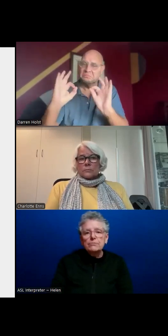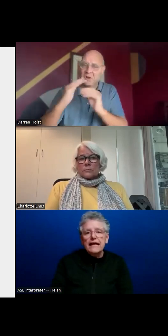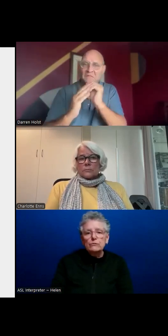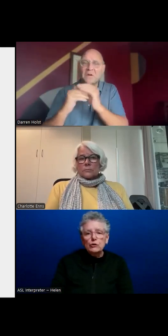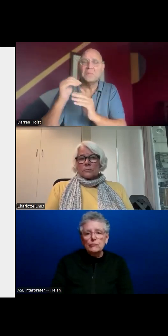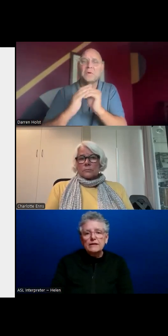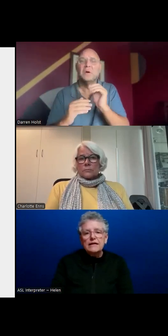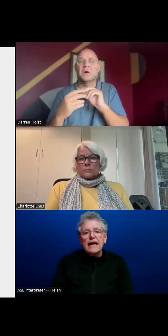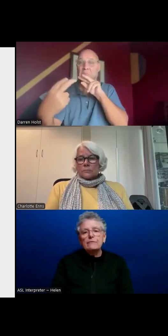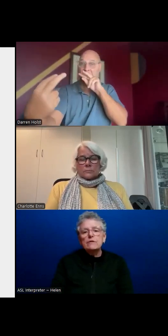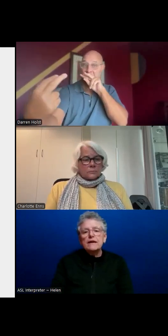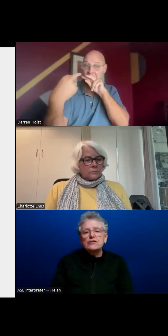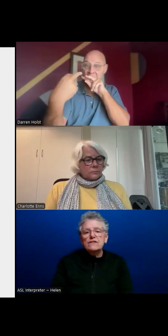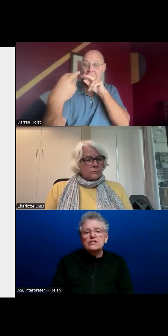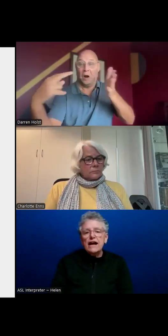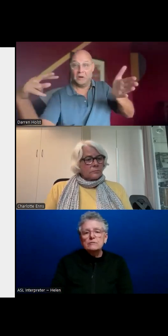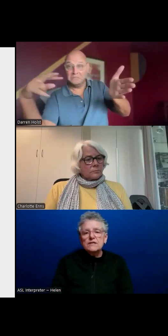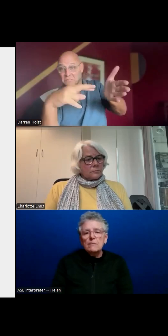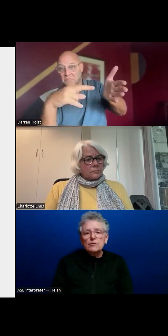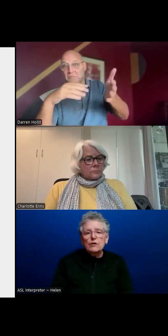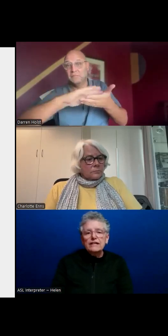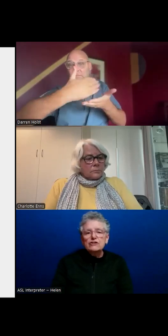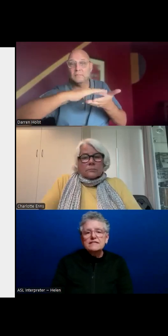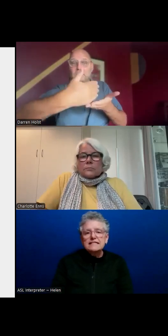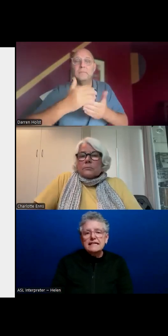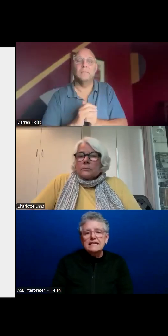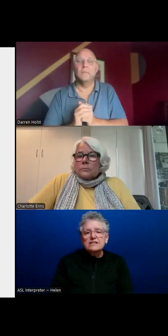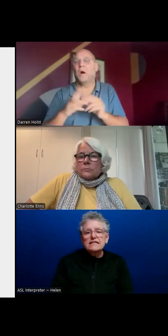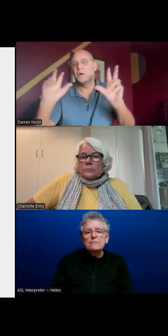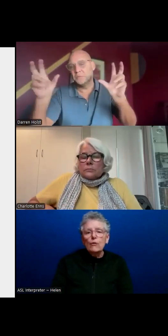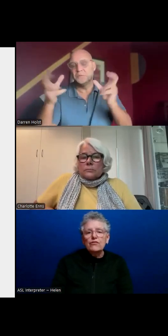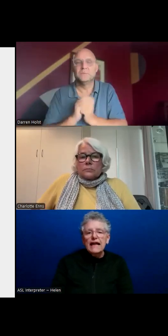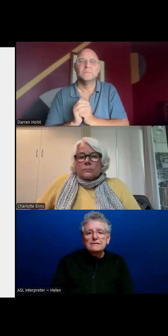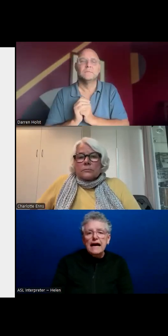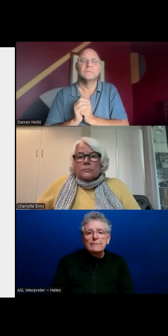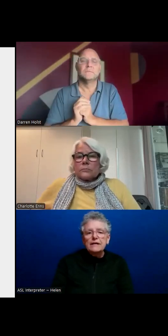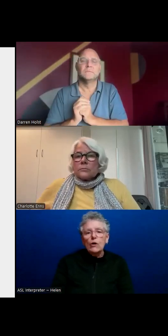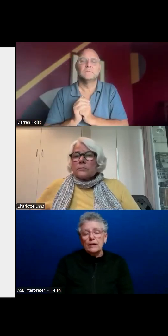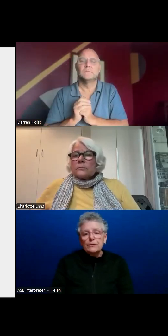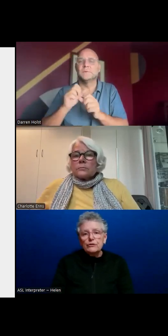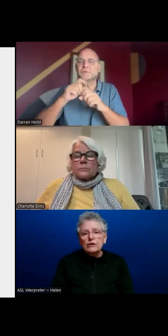A very simple, plain room. And we would make sure that the child was comfortable and could see. Could see both the laptop,